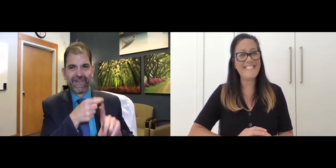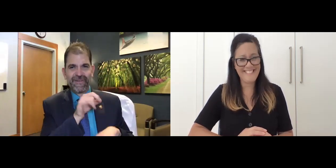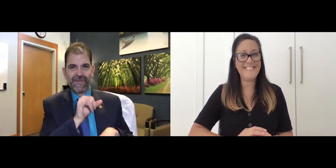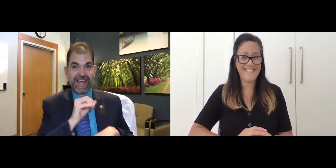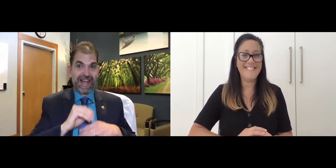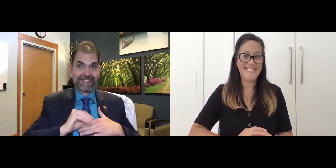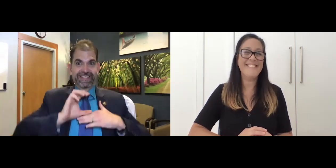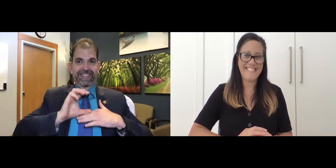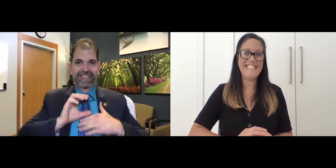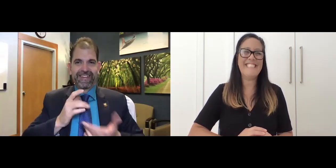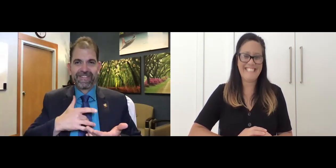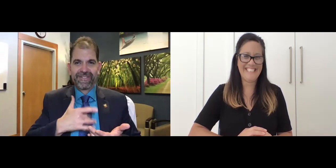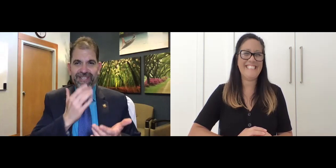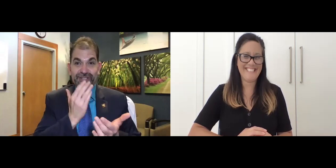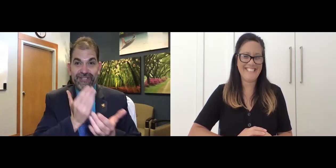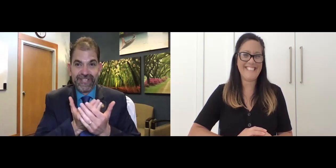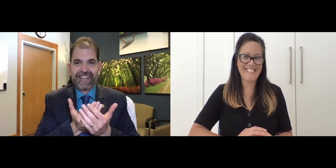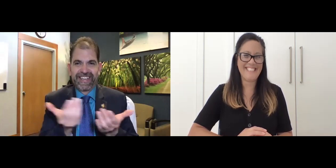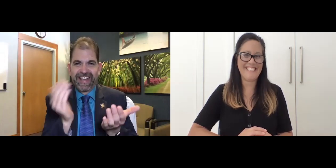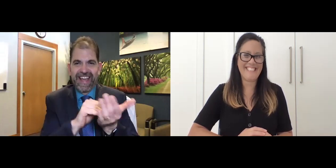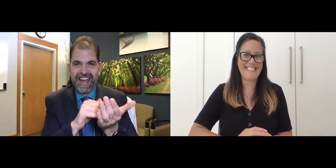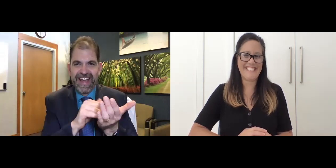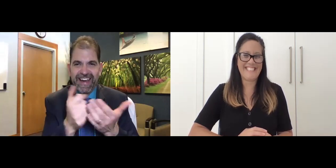and take a sip of deaf culture just to fill me up